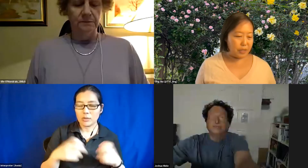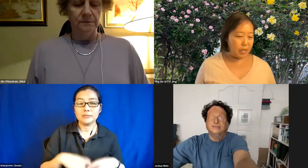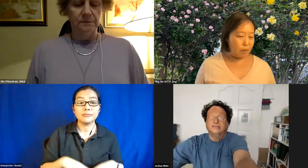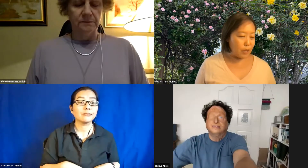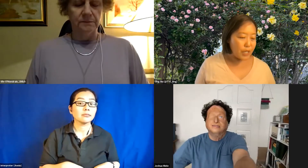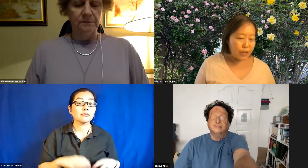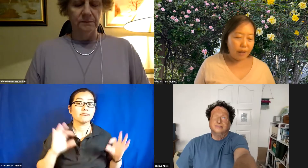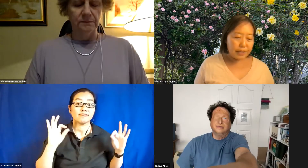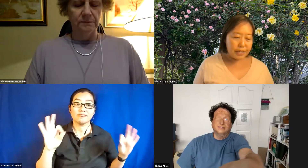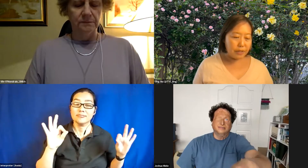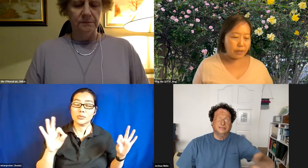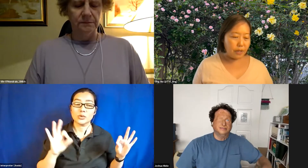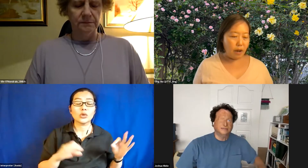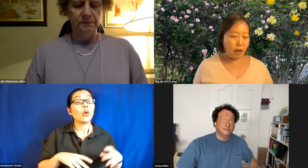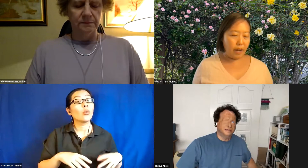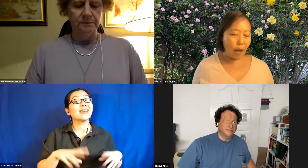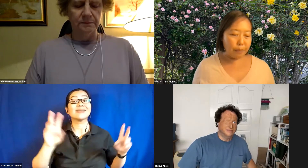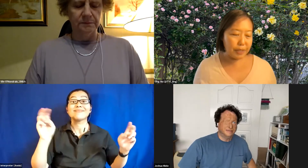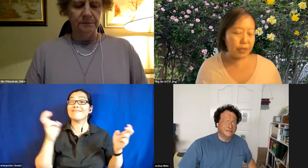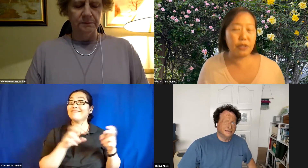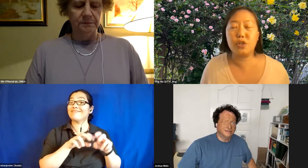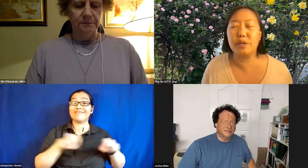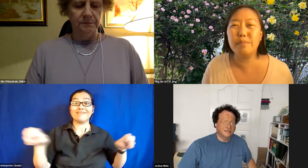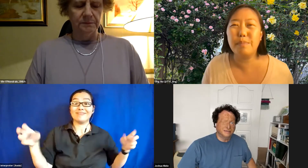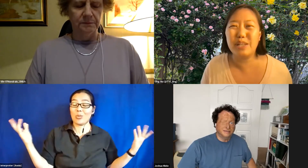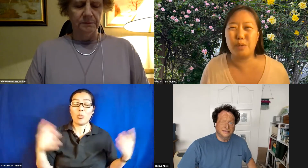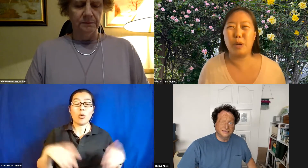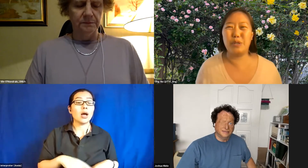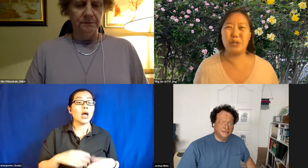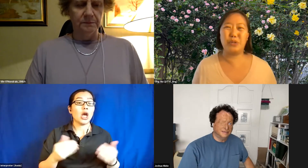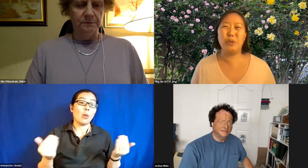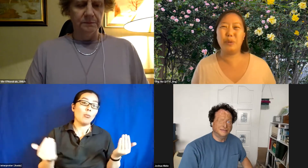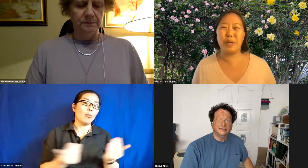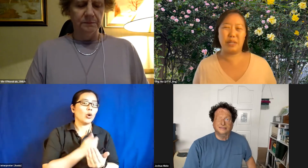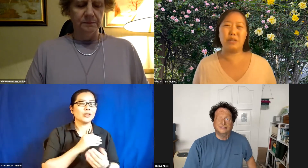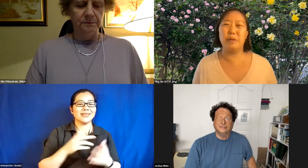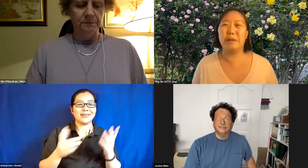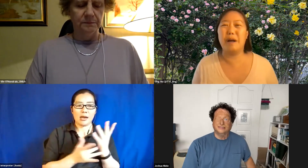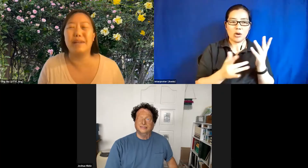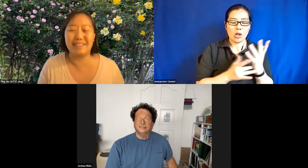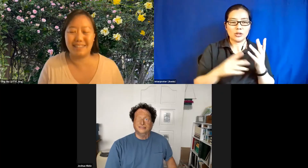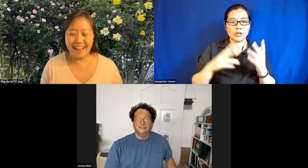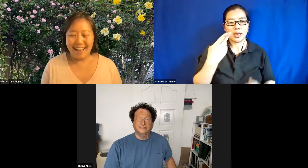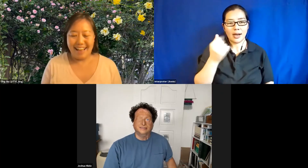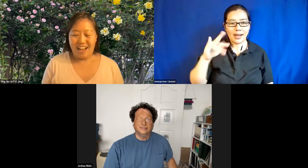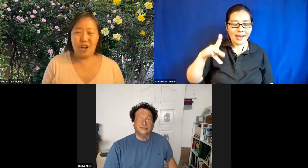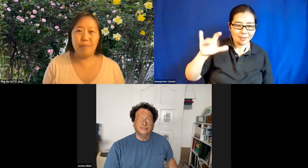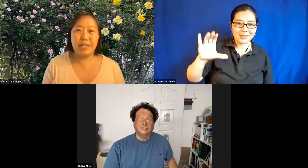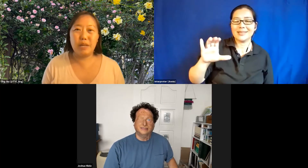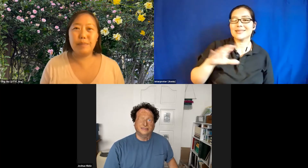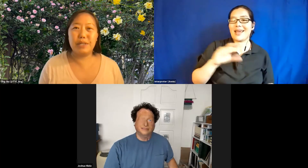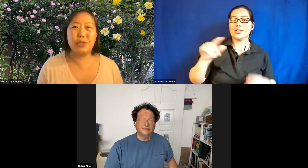emerging technologies haptics and screene d based approaches for comics. My name is Ting